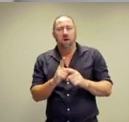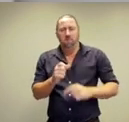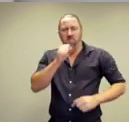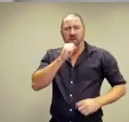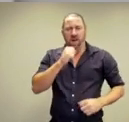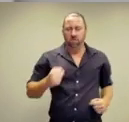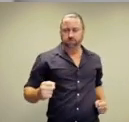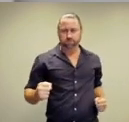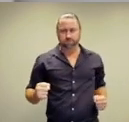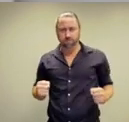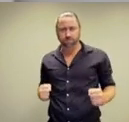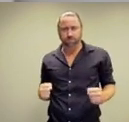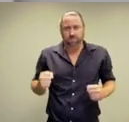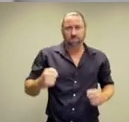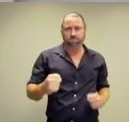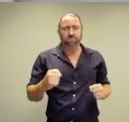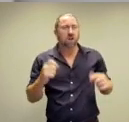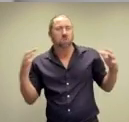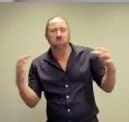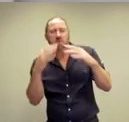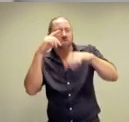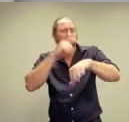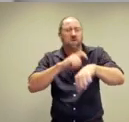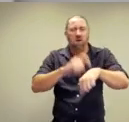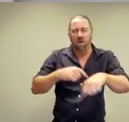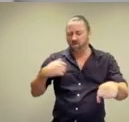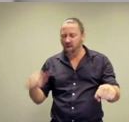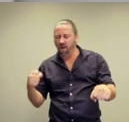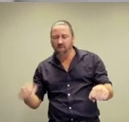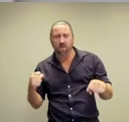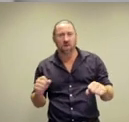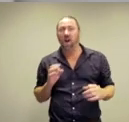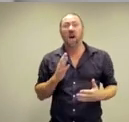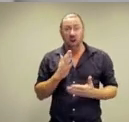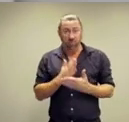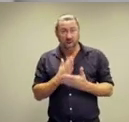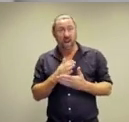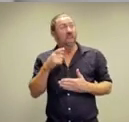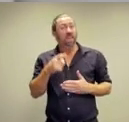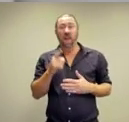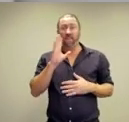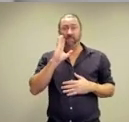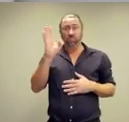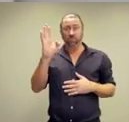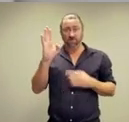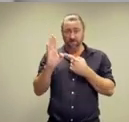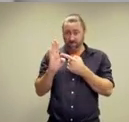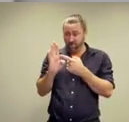and coded masculinity which does feature in this story. But it is really the story of how at its